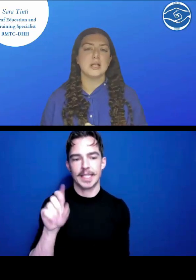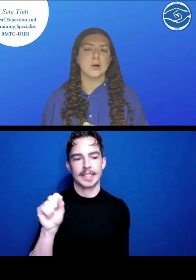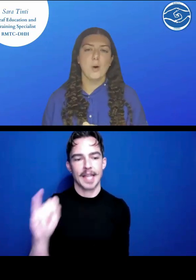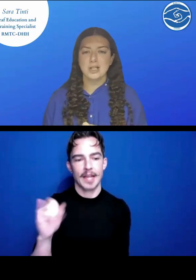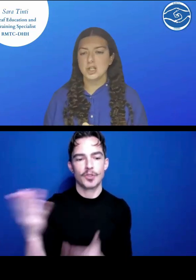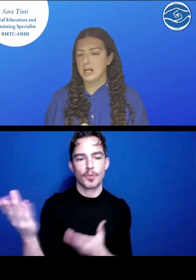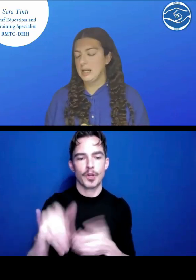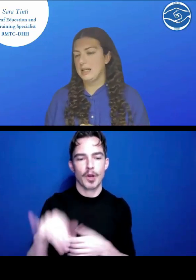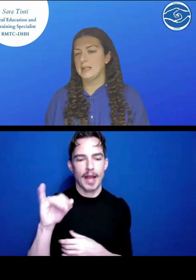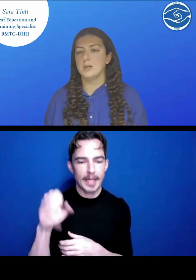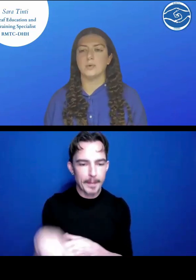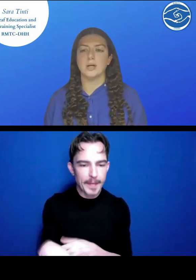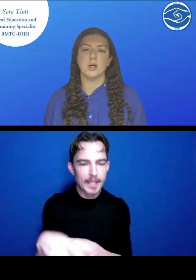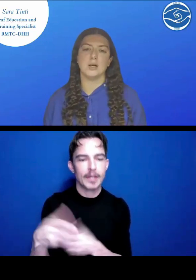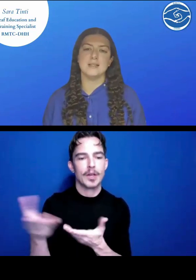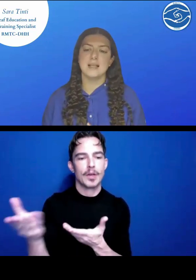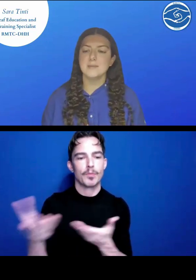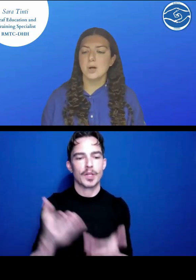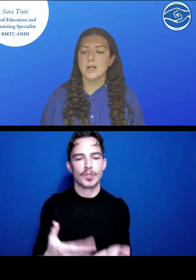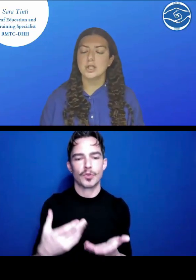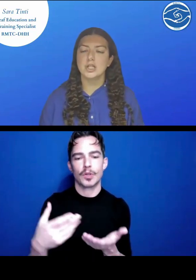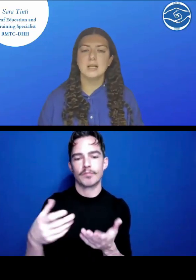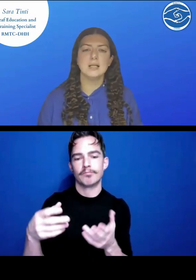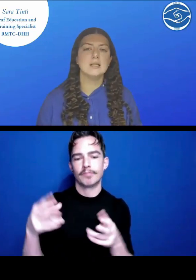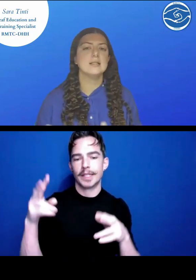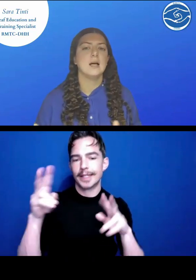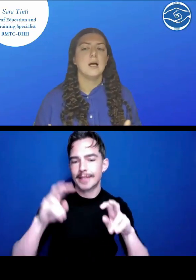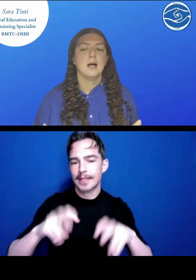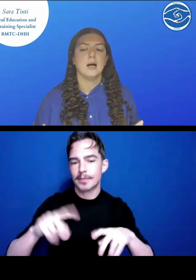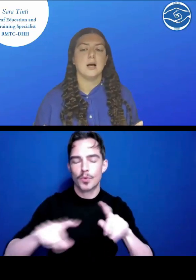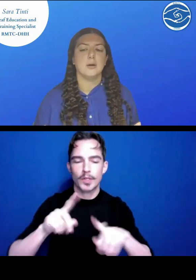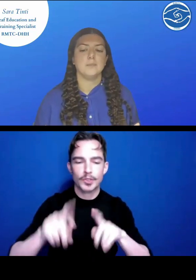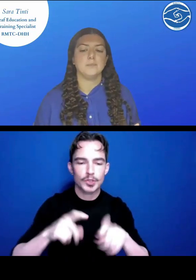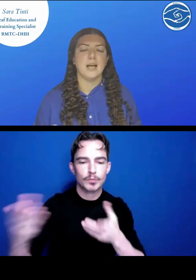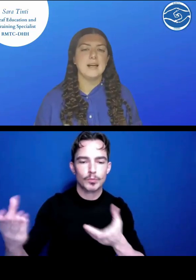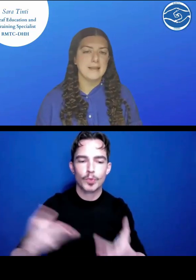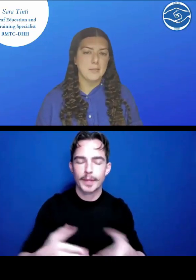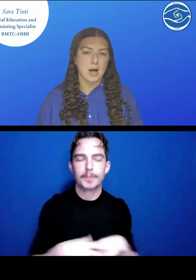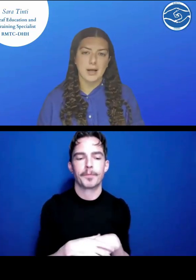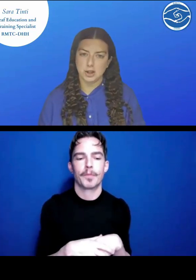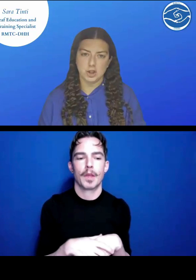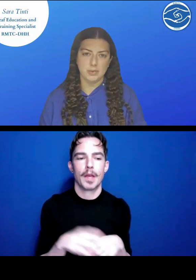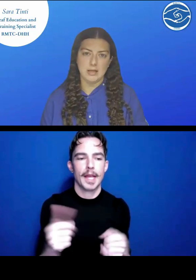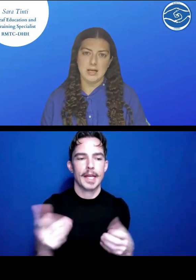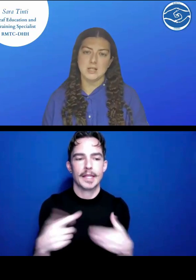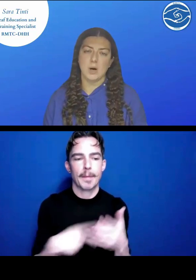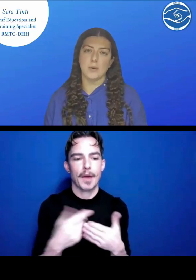bring your questions, bring your assessment questions. Anything about eligibility is